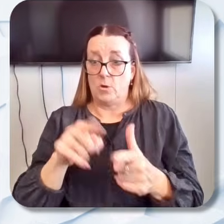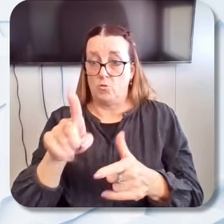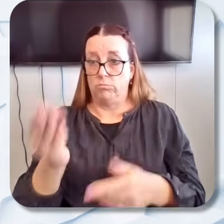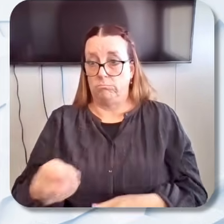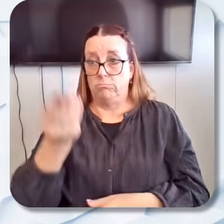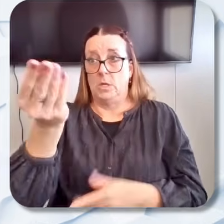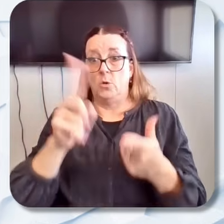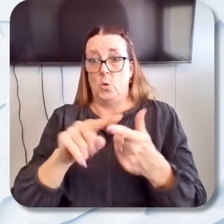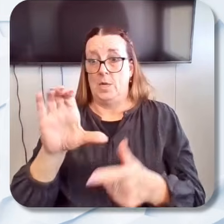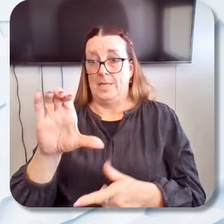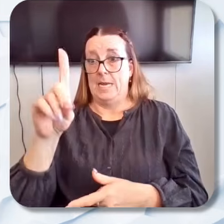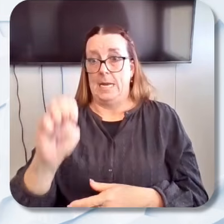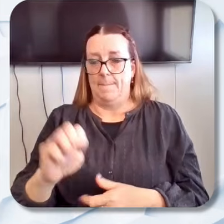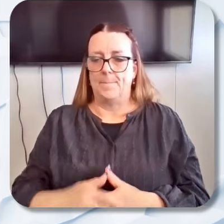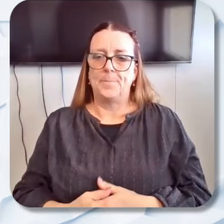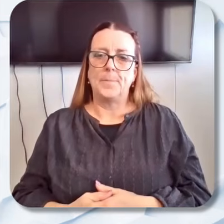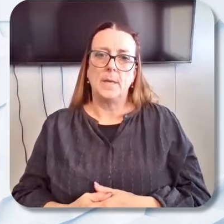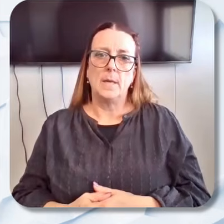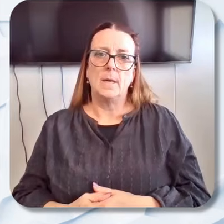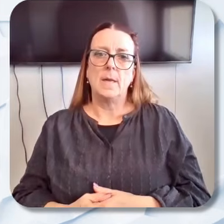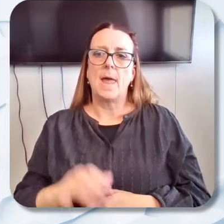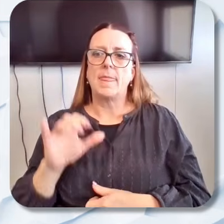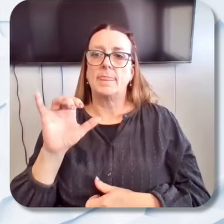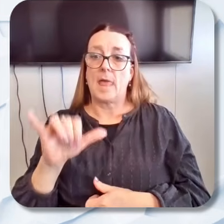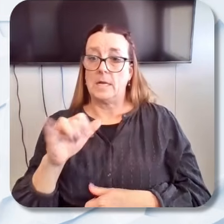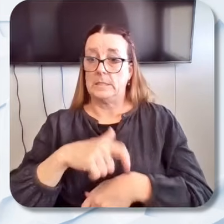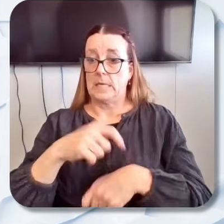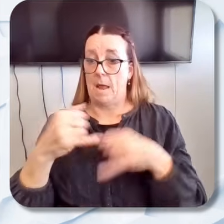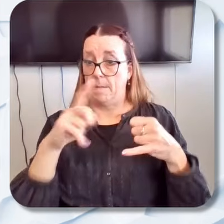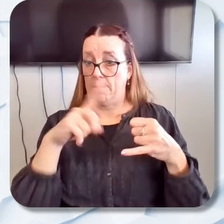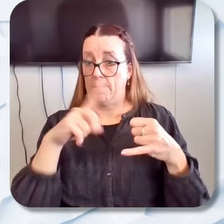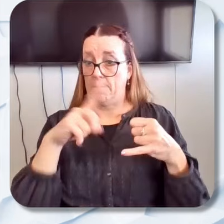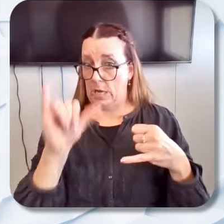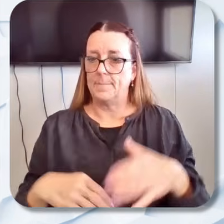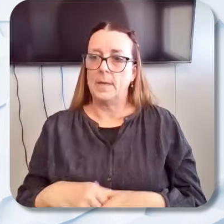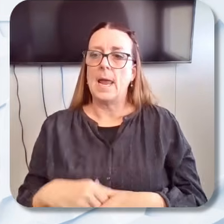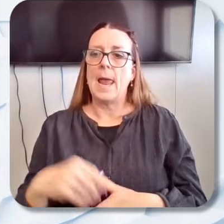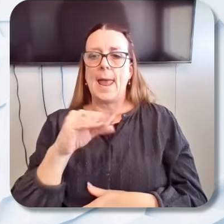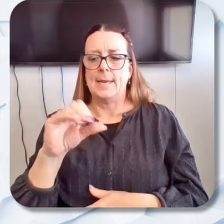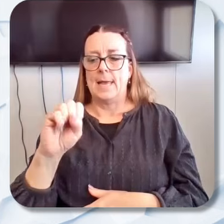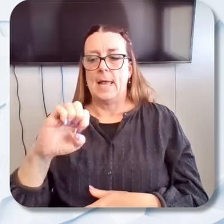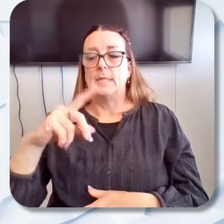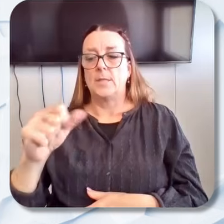So that's kind of what we will look. You need to make sure you have SELPA approve it as well.